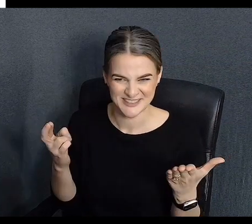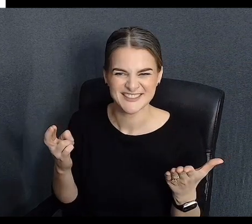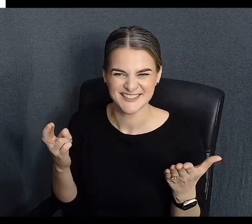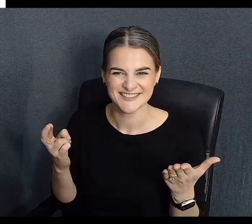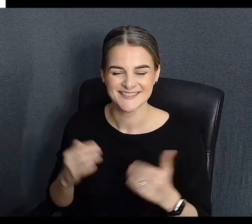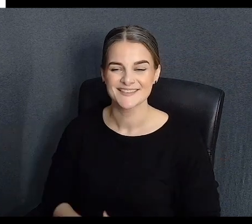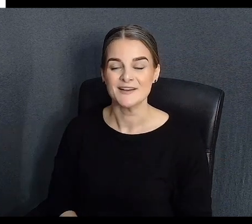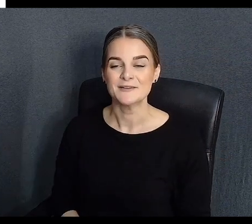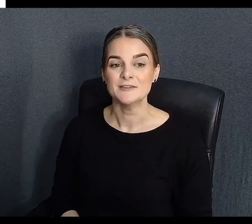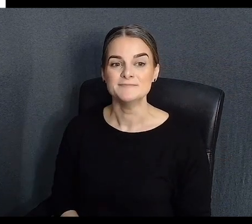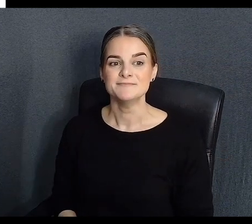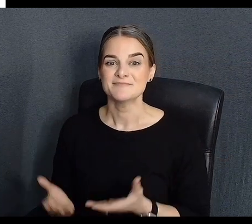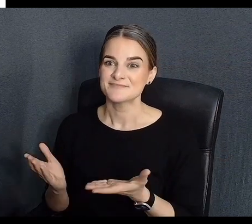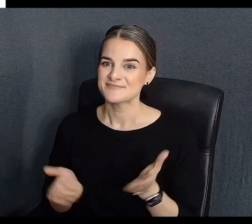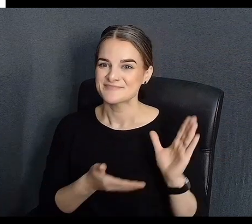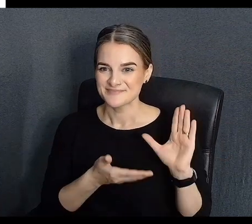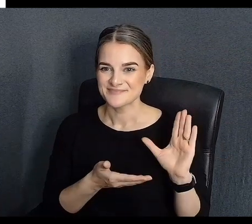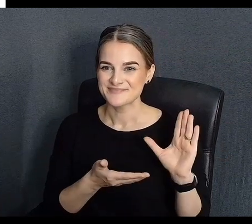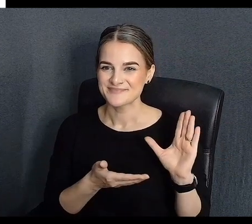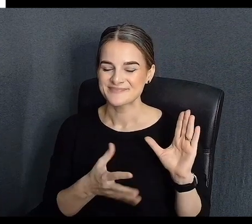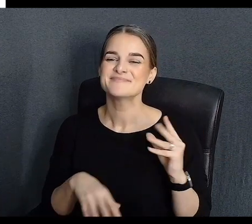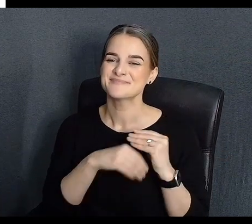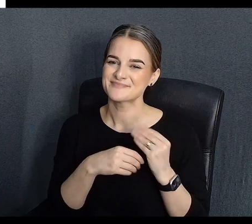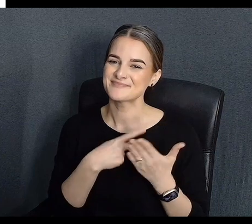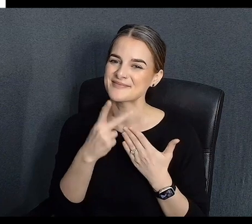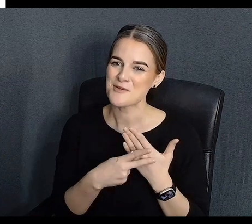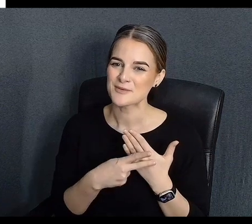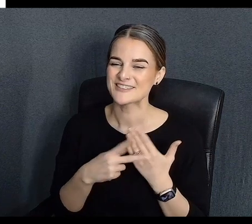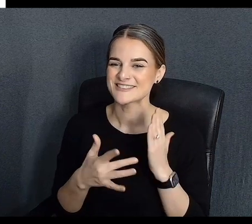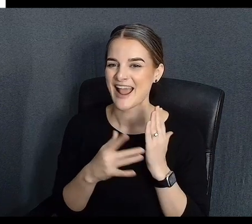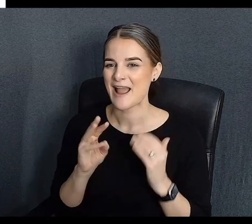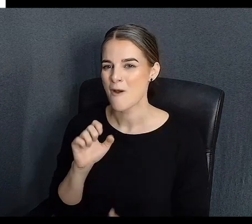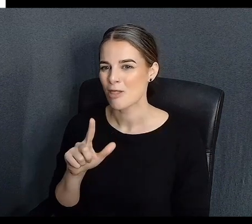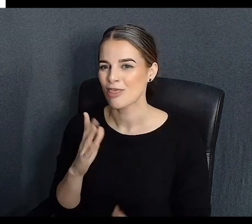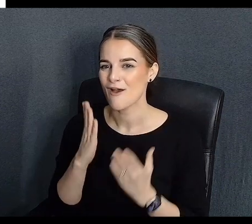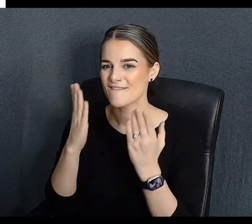So here are some additional programs that TechOWL offers. We have some programs that can help